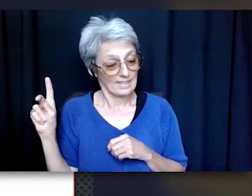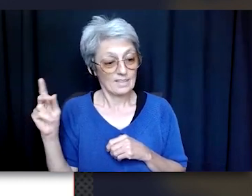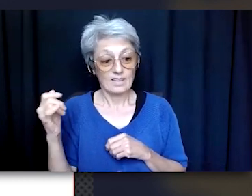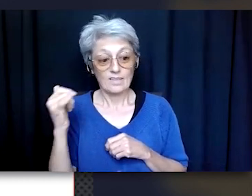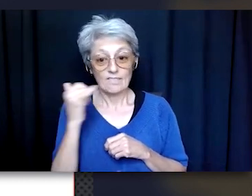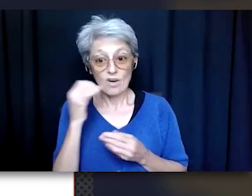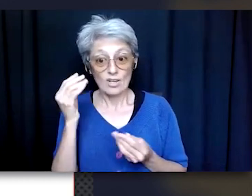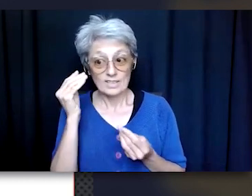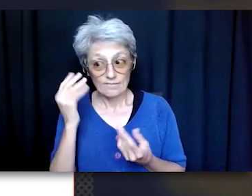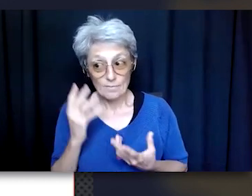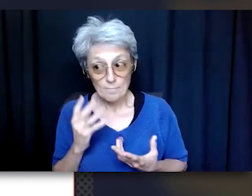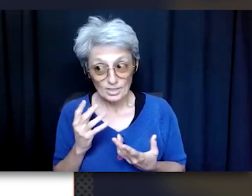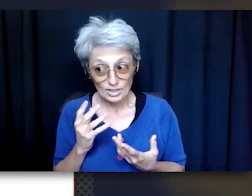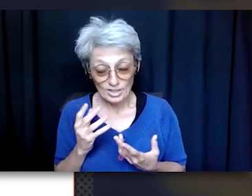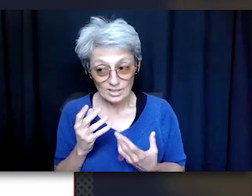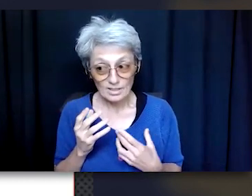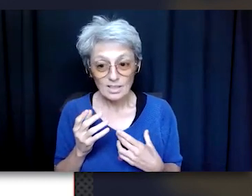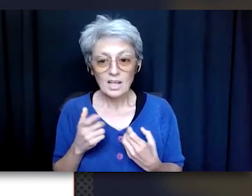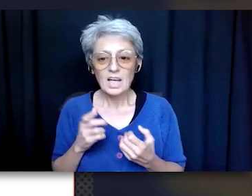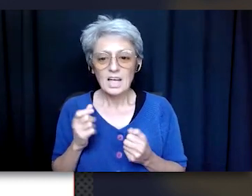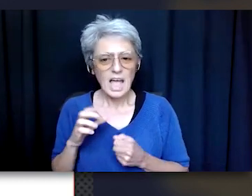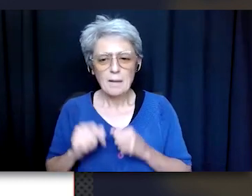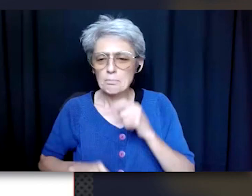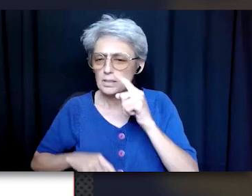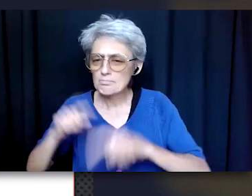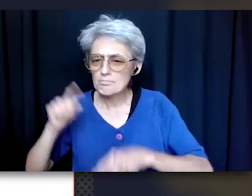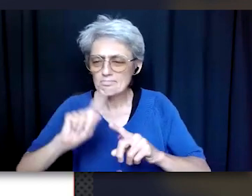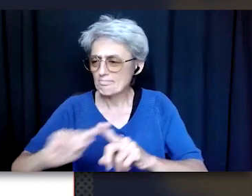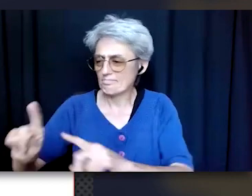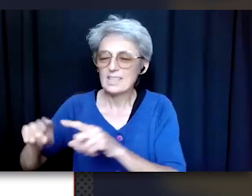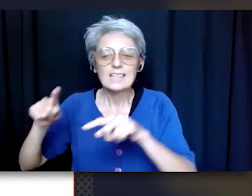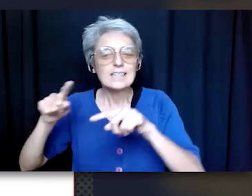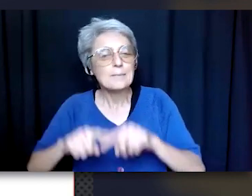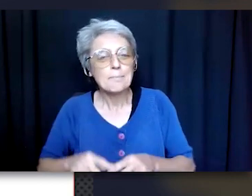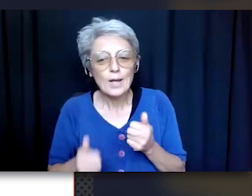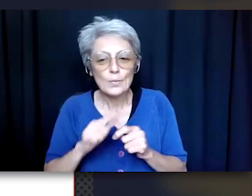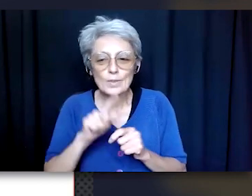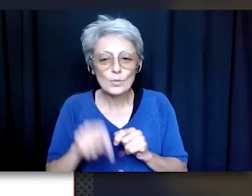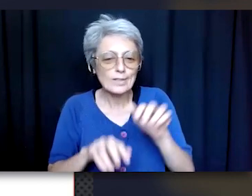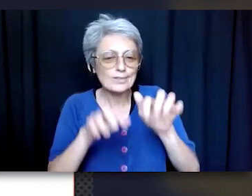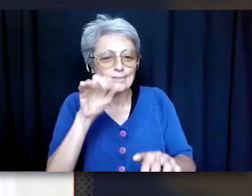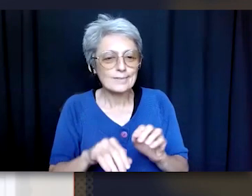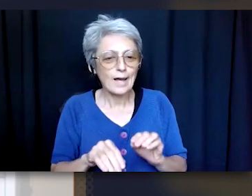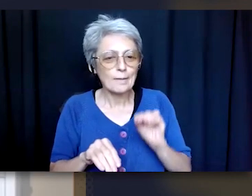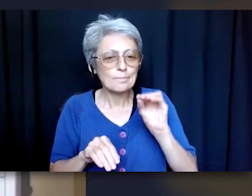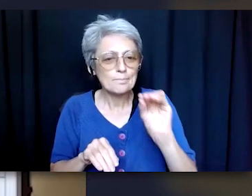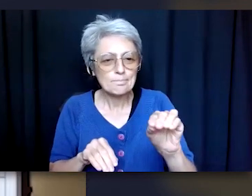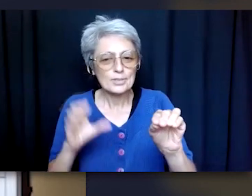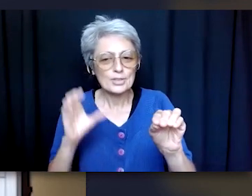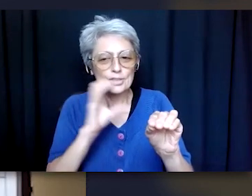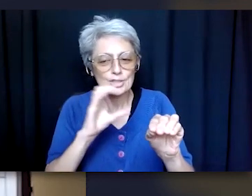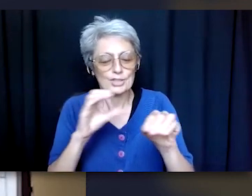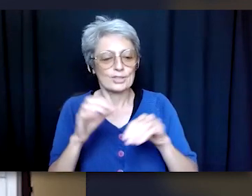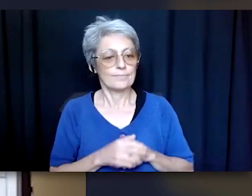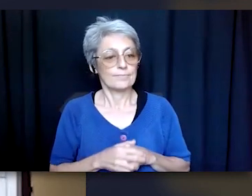on the questions that you’re asking. So this is a table that my partner and I built. But basically,